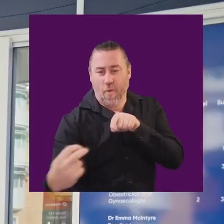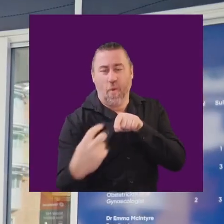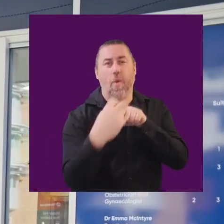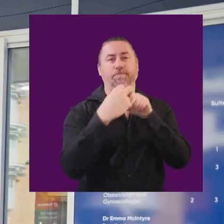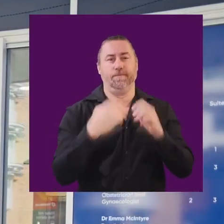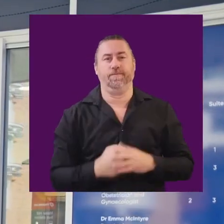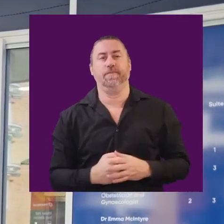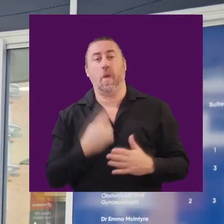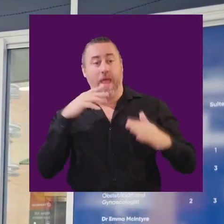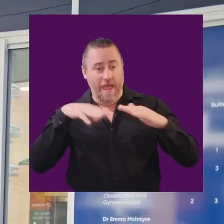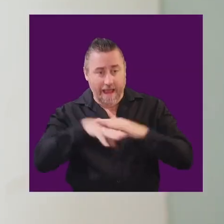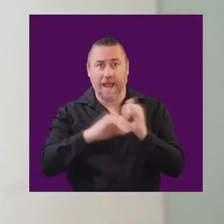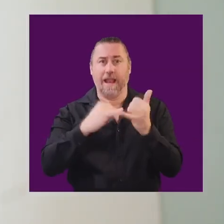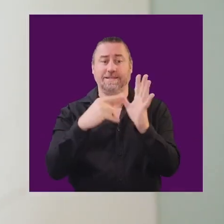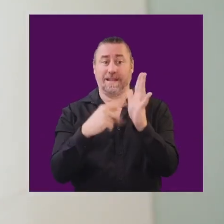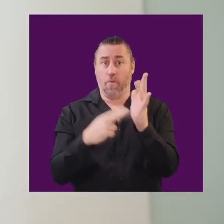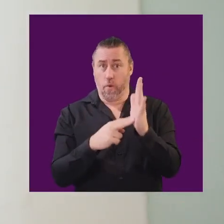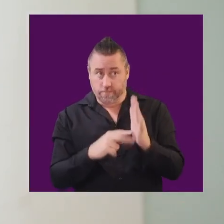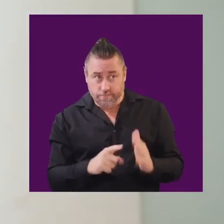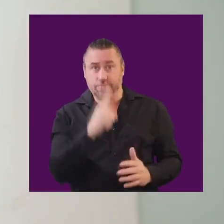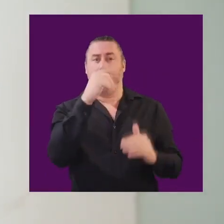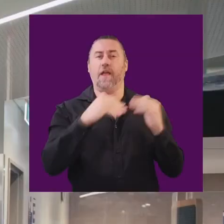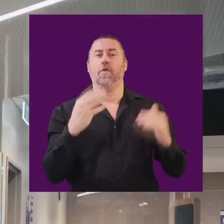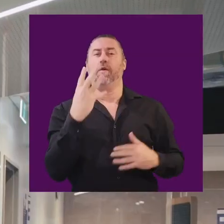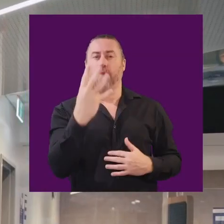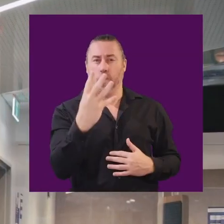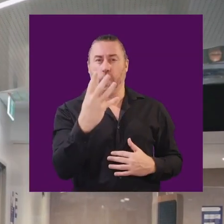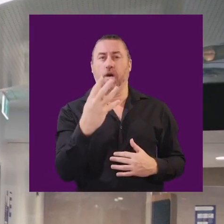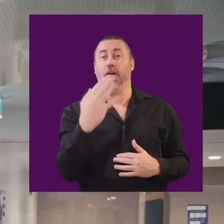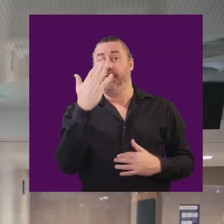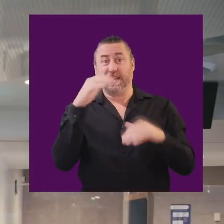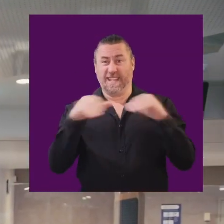Once you enter the Salmon Building, take the lift to level 4 and check in for your appointment at